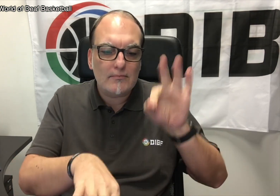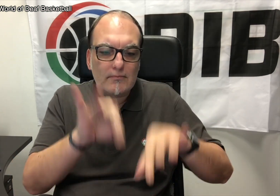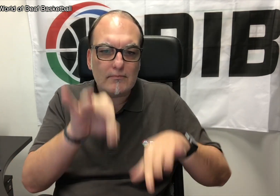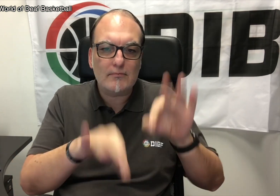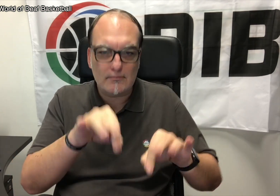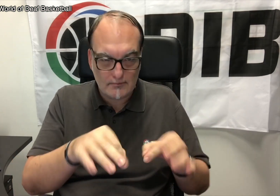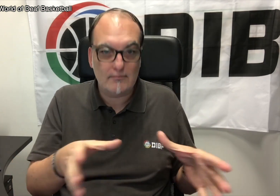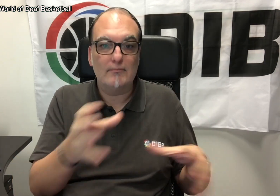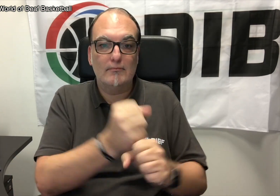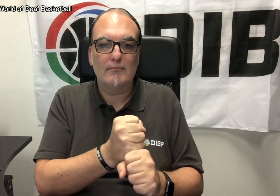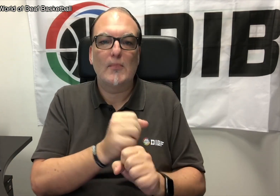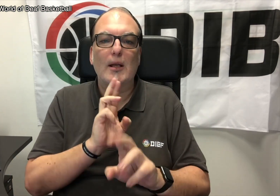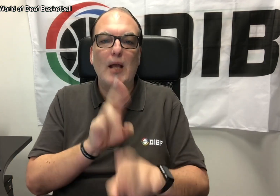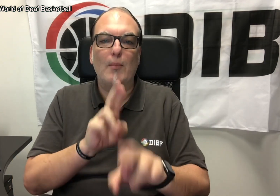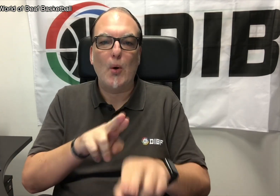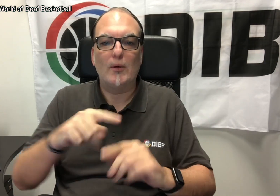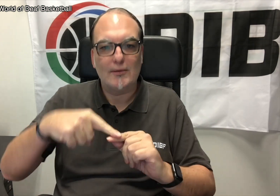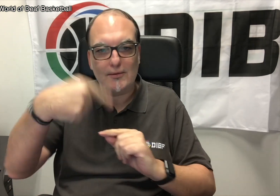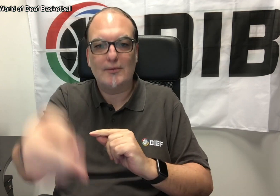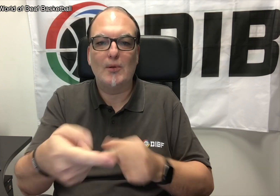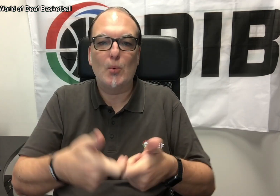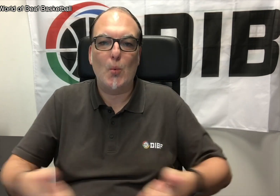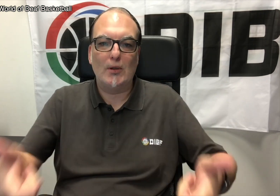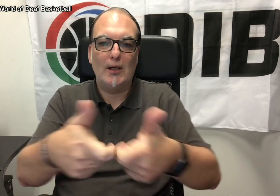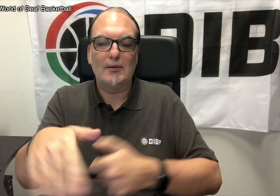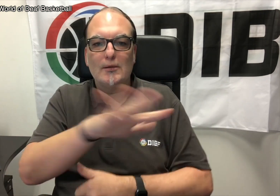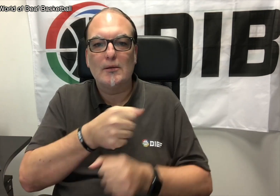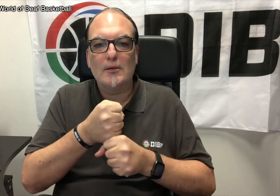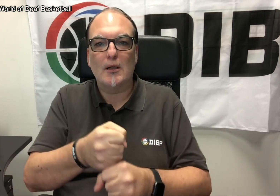After findings, they would prepare a report for the next Congress